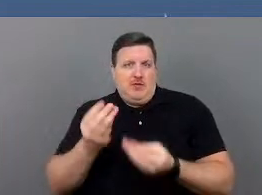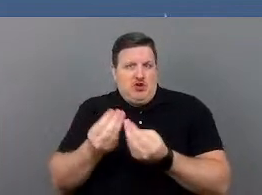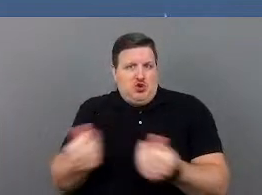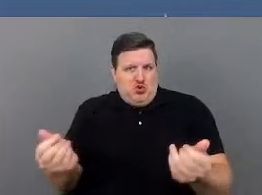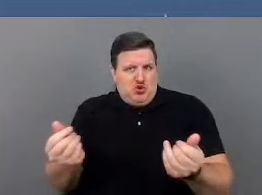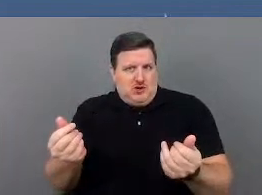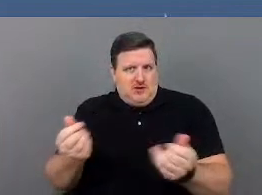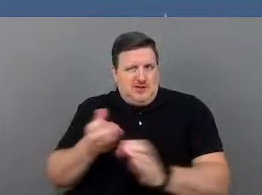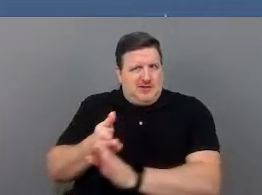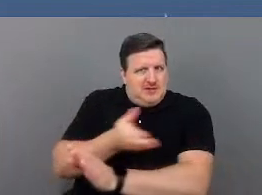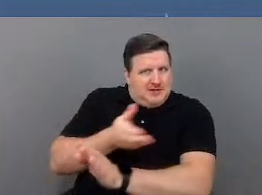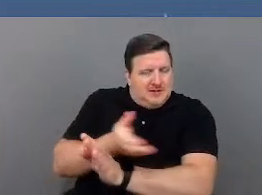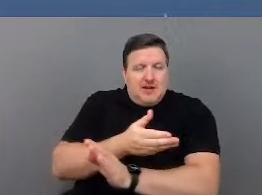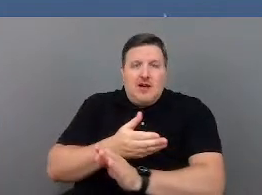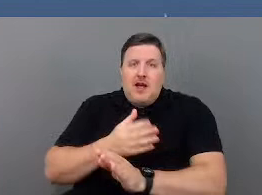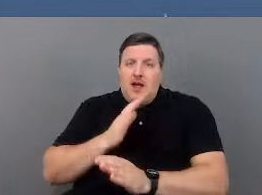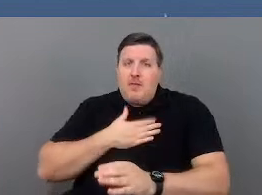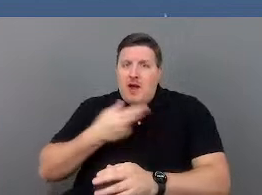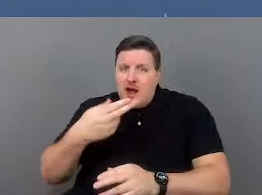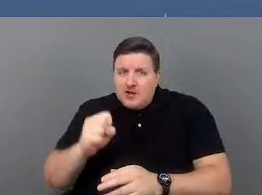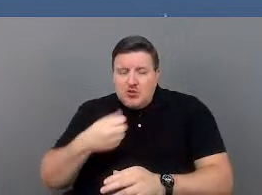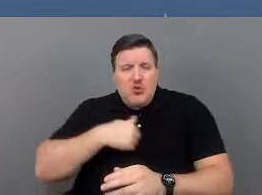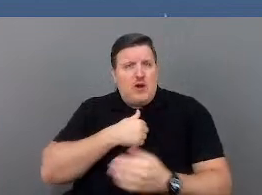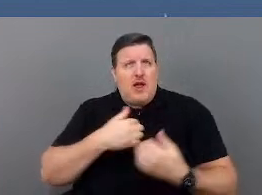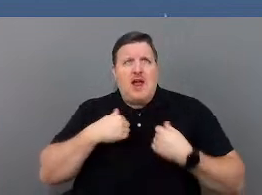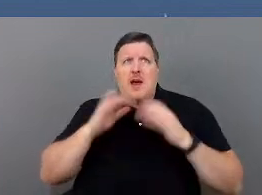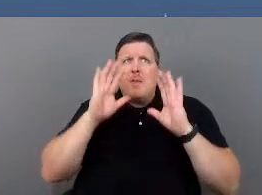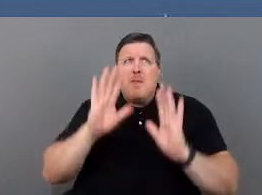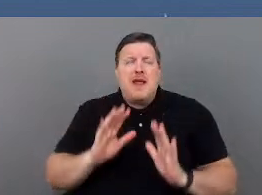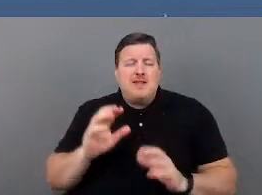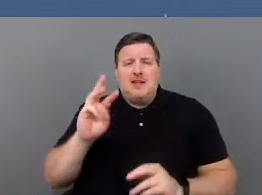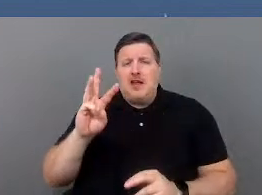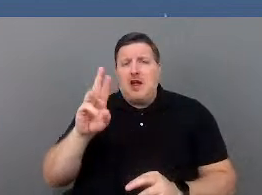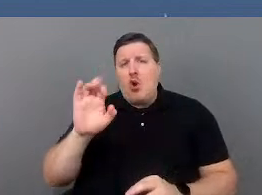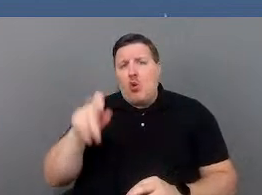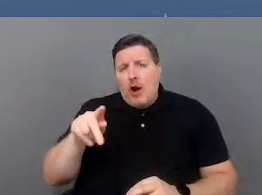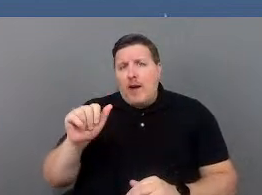SERVICES FOR OUR STUDENTS AND FAMILIES, FROM EARLY IN THE A.M. AT BROOKLYN CENTER HIGH SCHOOL WE HAD AMAZING WRAPAROUND TO LATE IN THE EVENING.